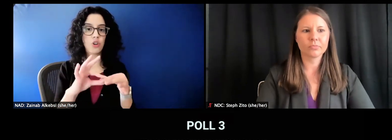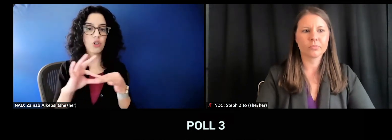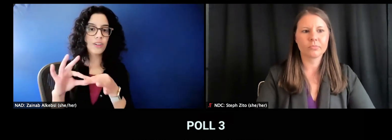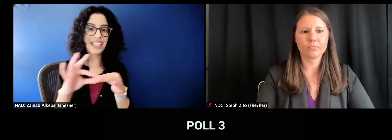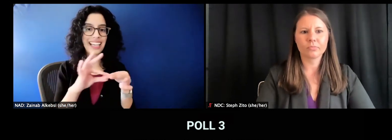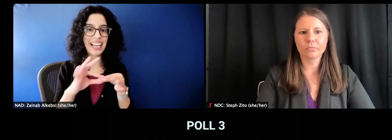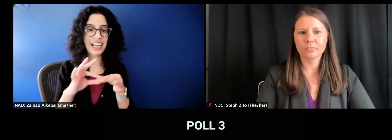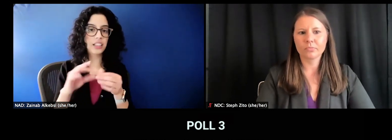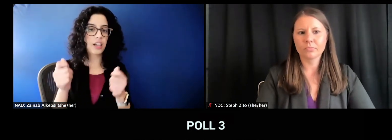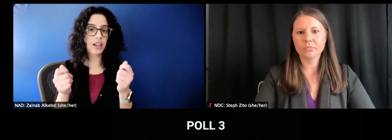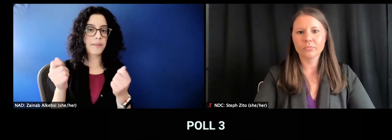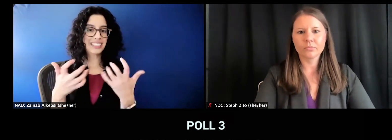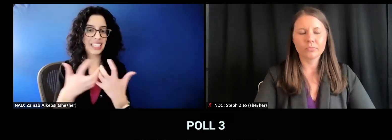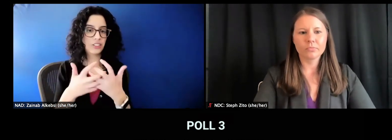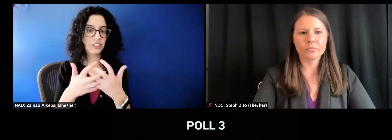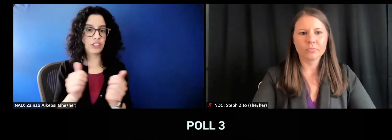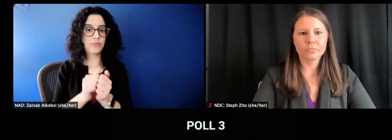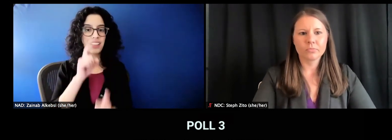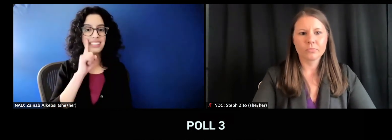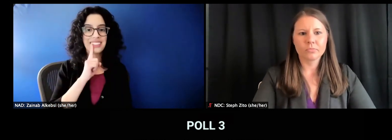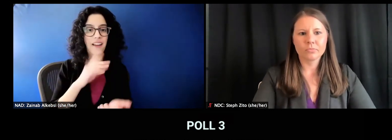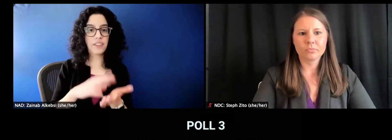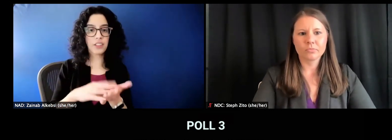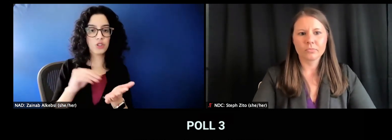coordinating accommodations with deaf students?